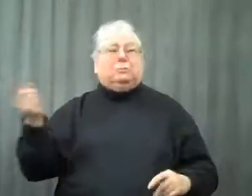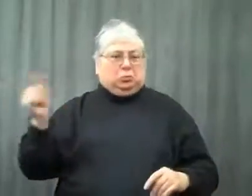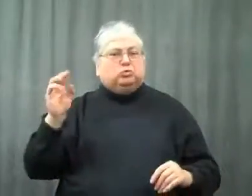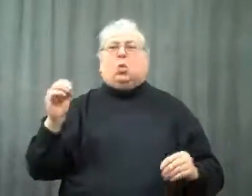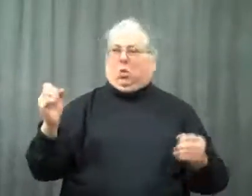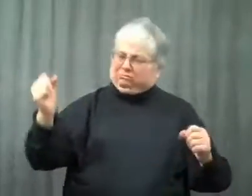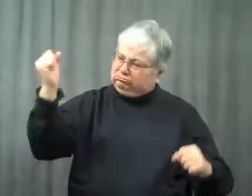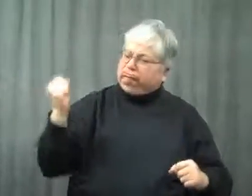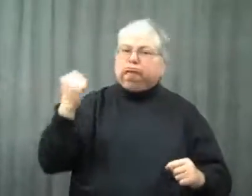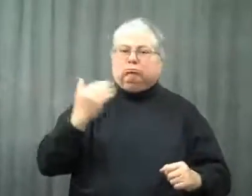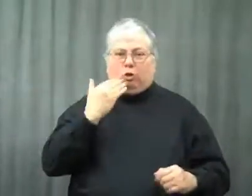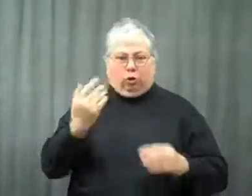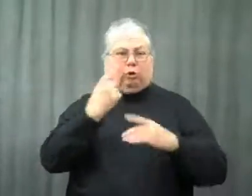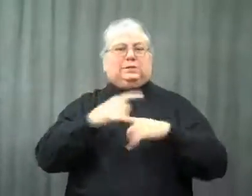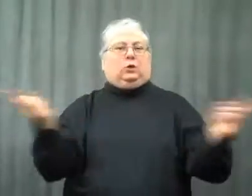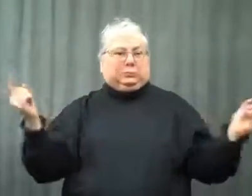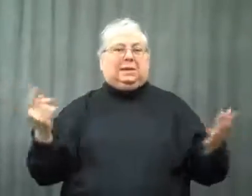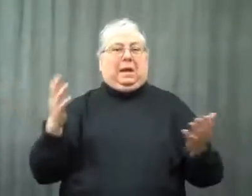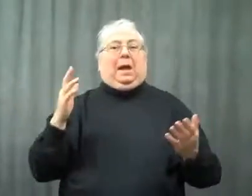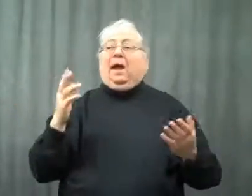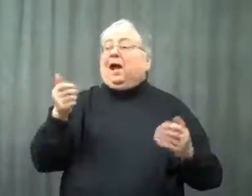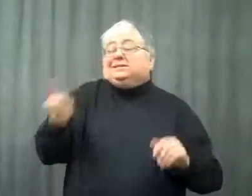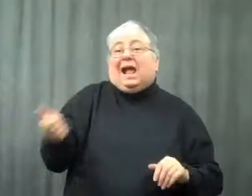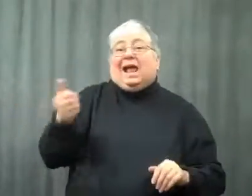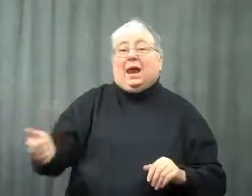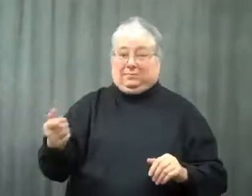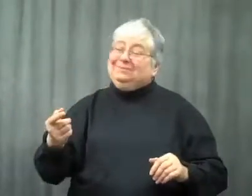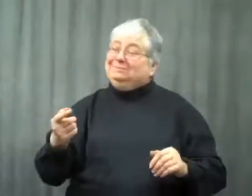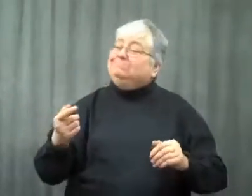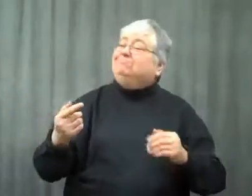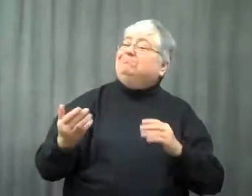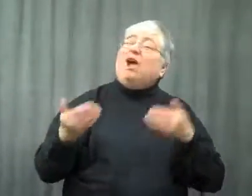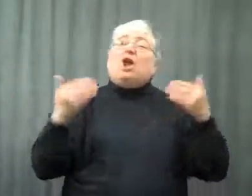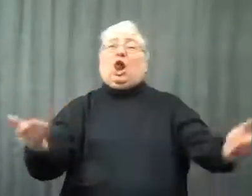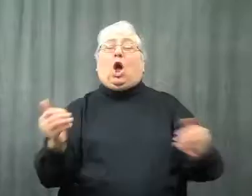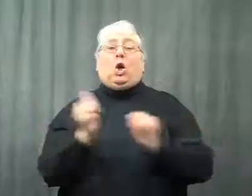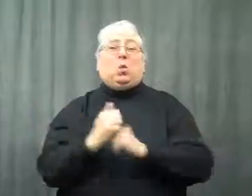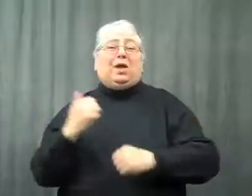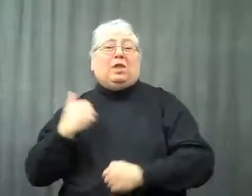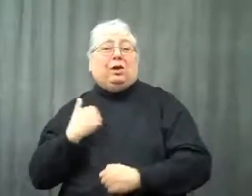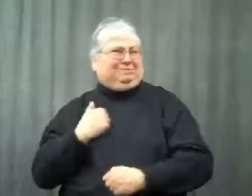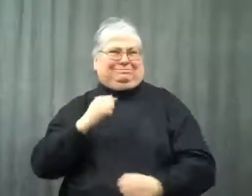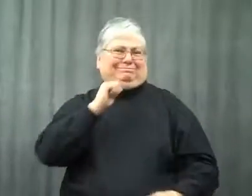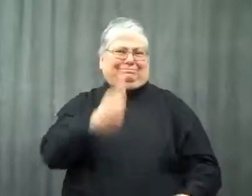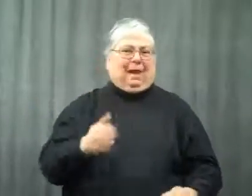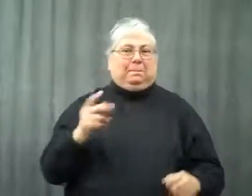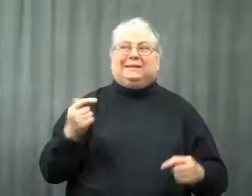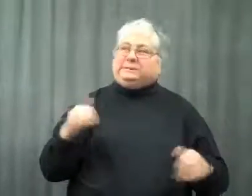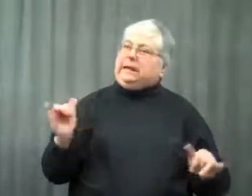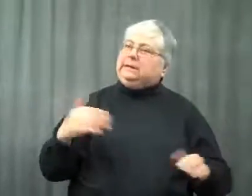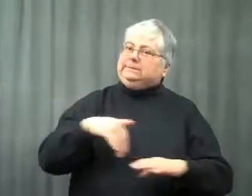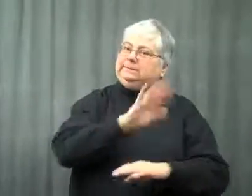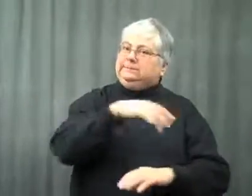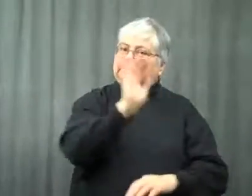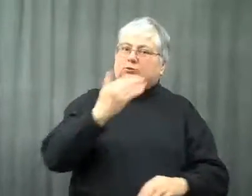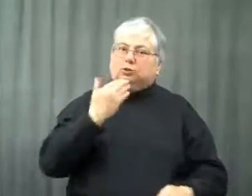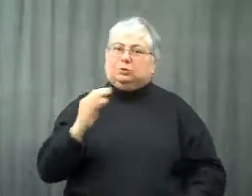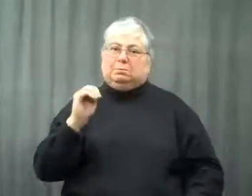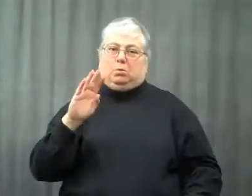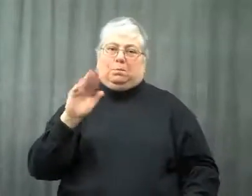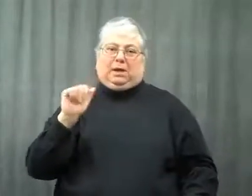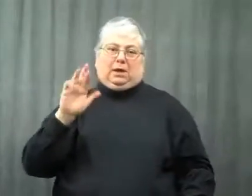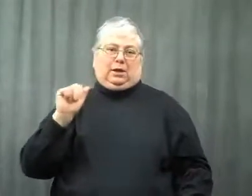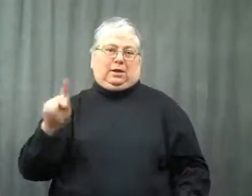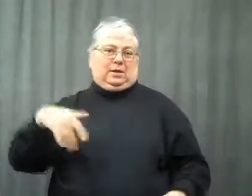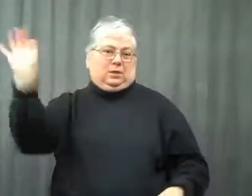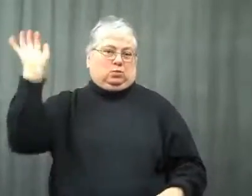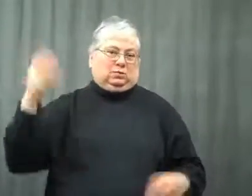Even though it has been at odds with the military, it welcomed the announcement.